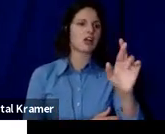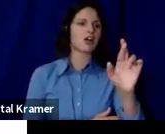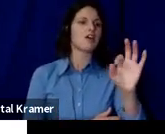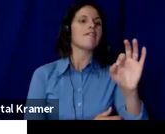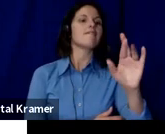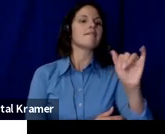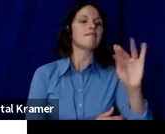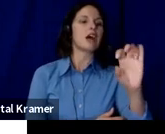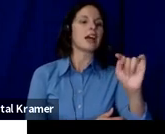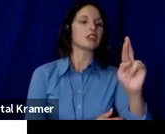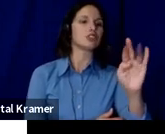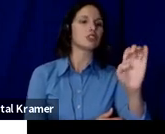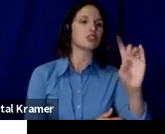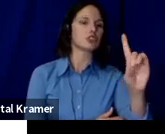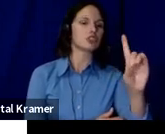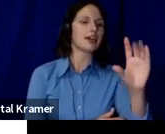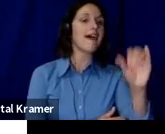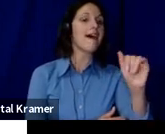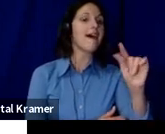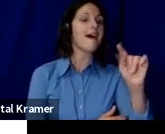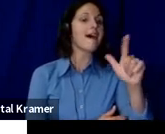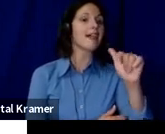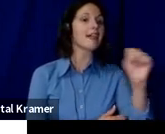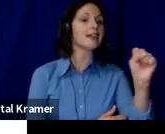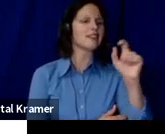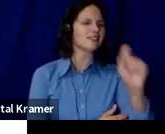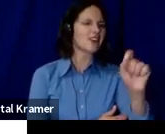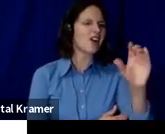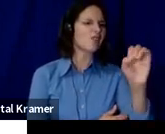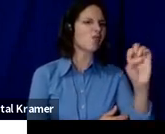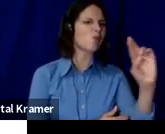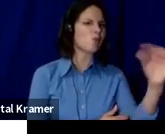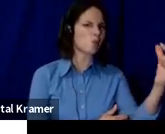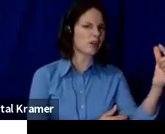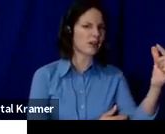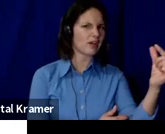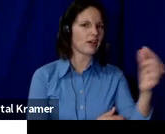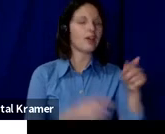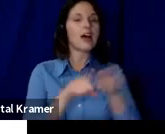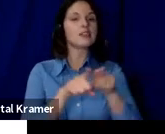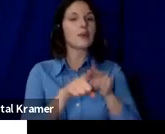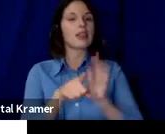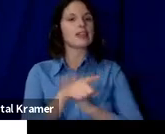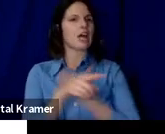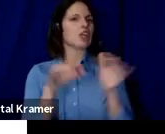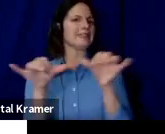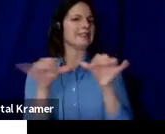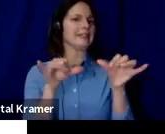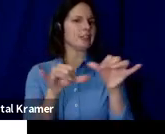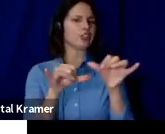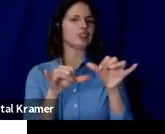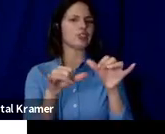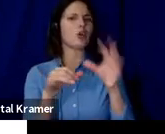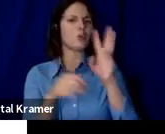Base which is available on our standard website, fracturedatlas.org under the Help Section